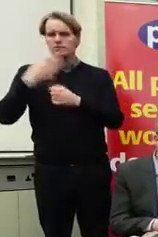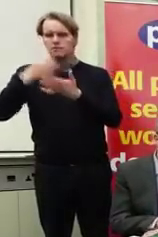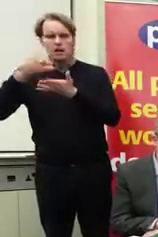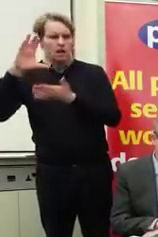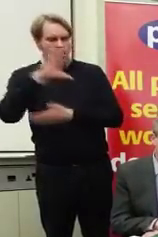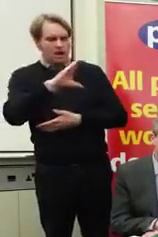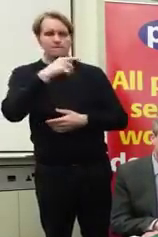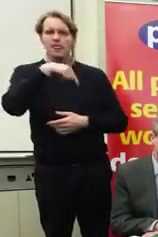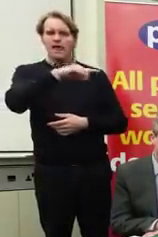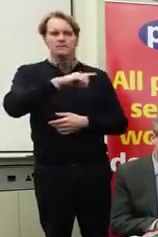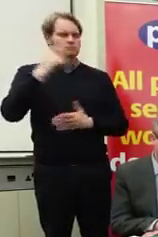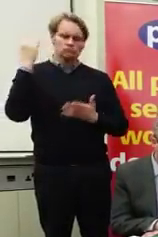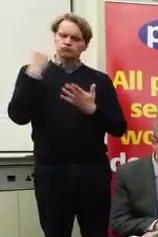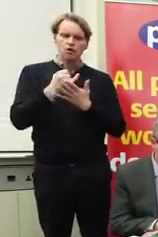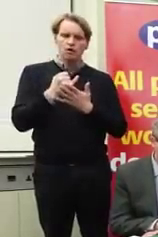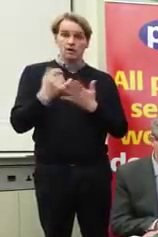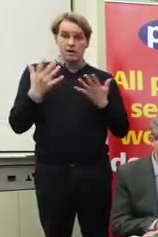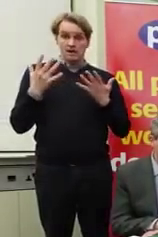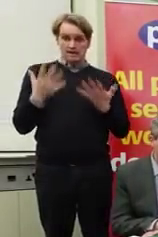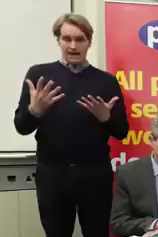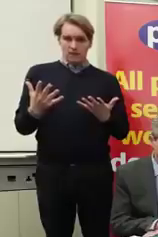are now dealing with the consequences we have members who were employed by